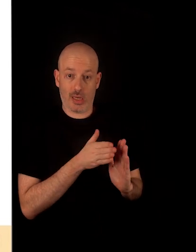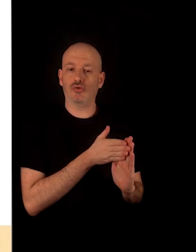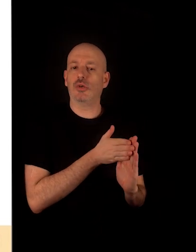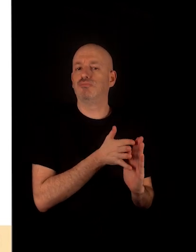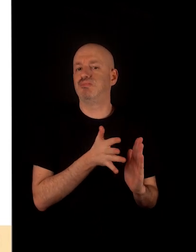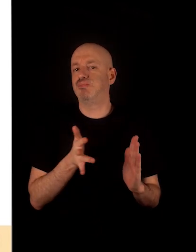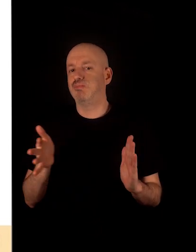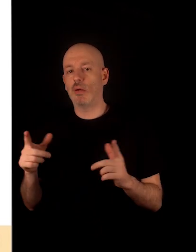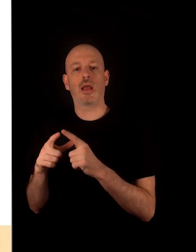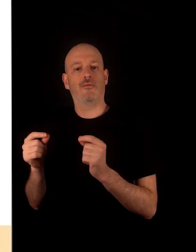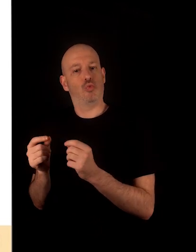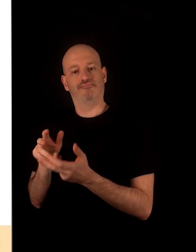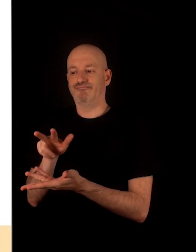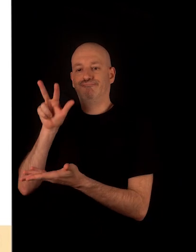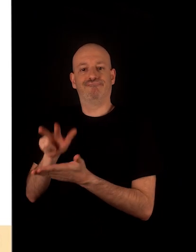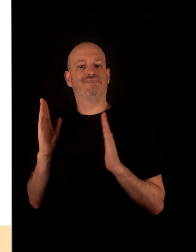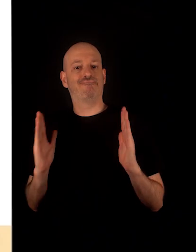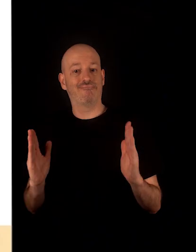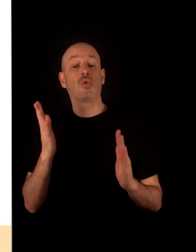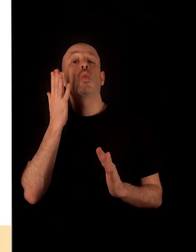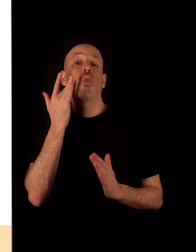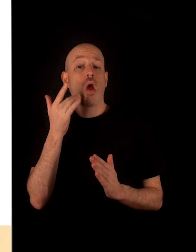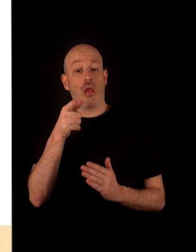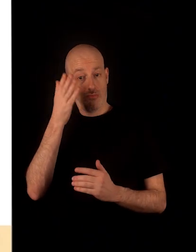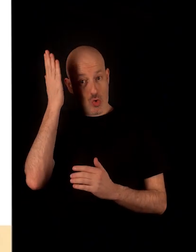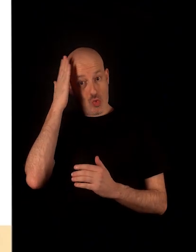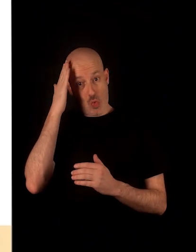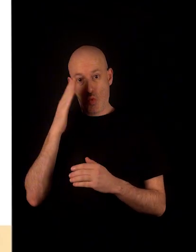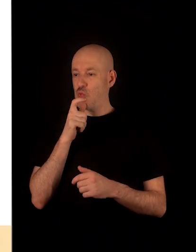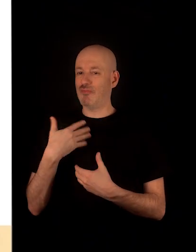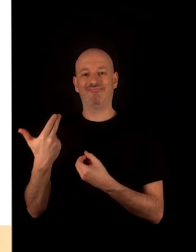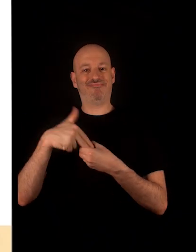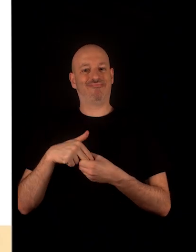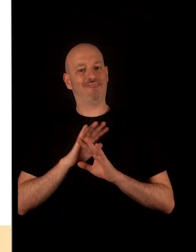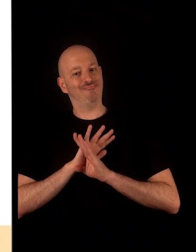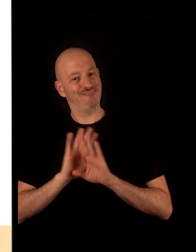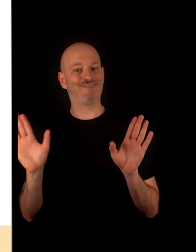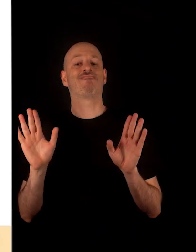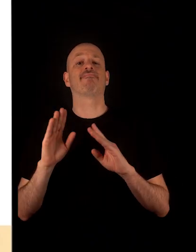Of course we will ask for some documents, their CVS or their portfolios